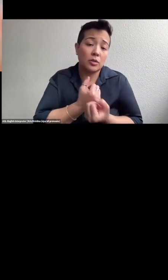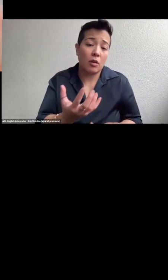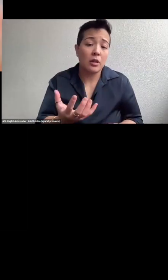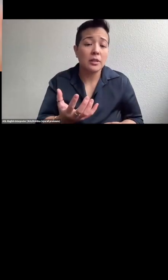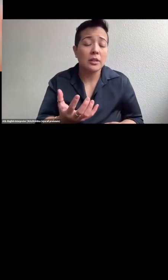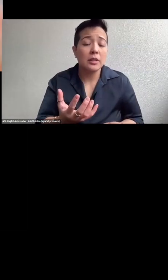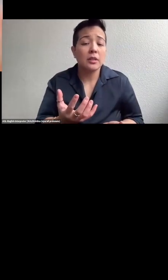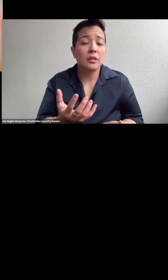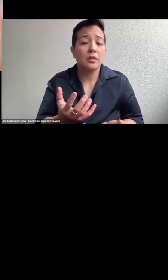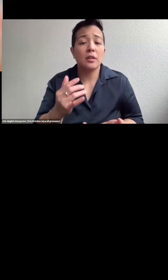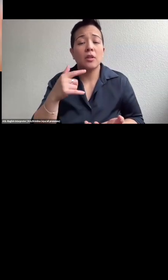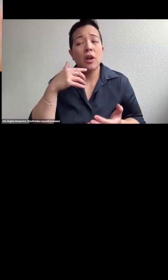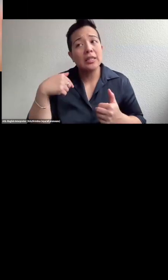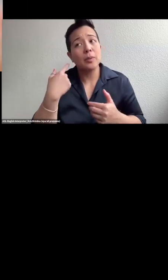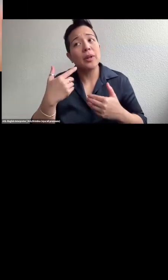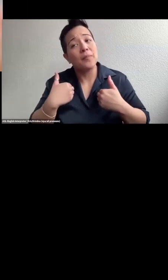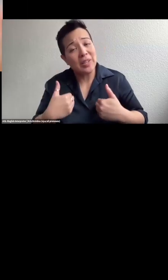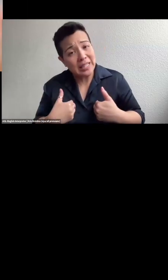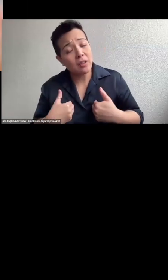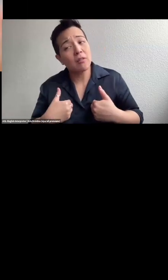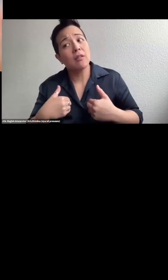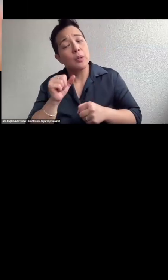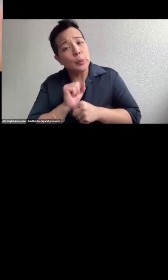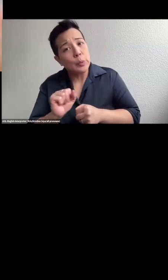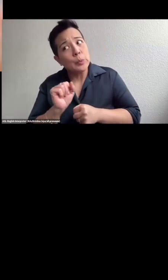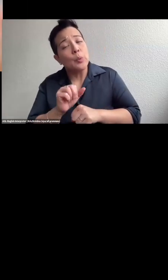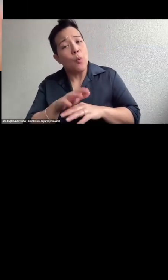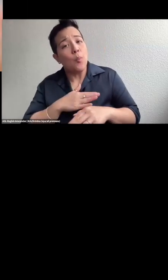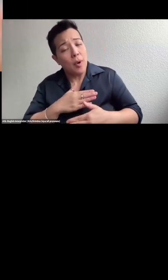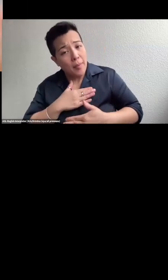hasn't been a physical toll on my body. I became